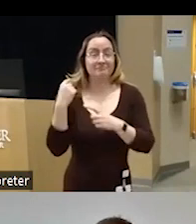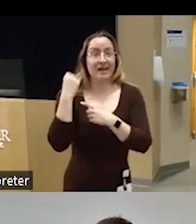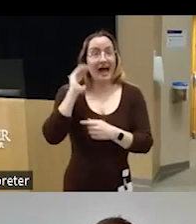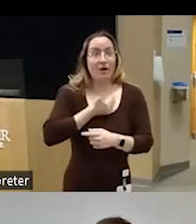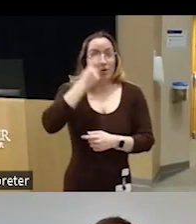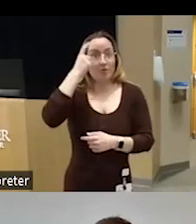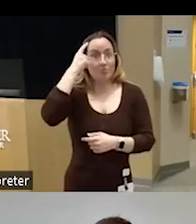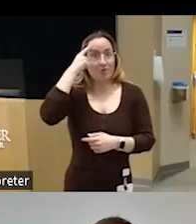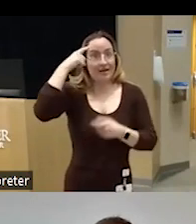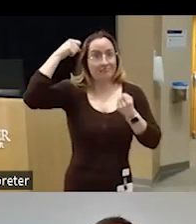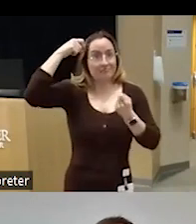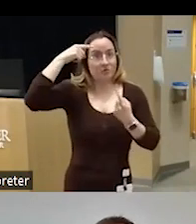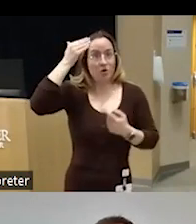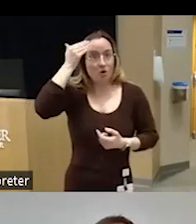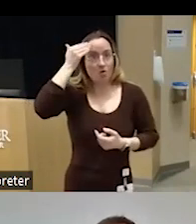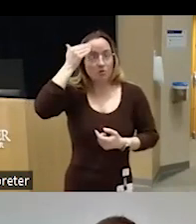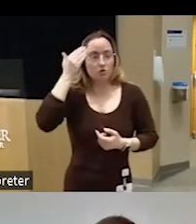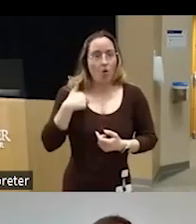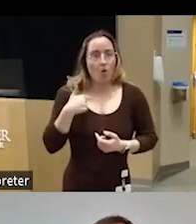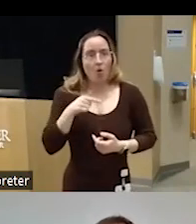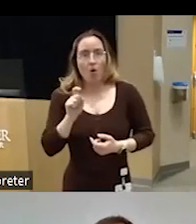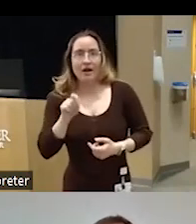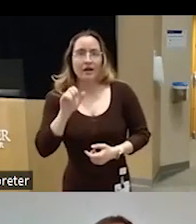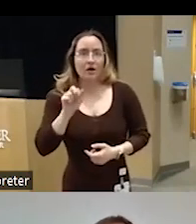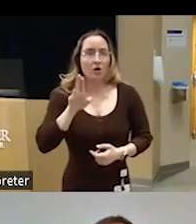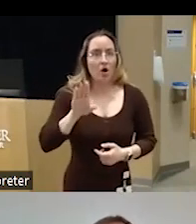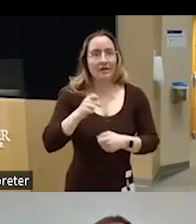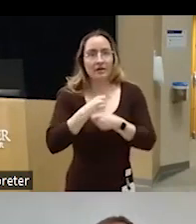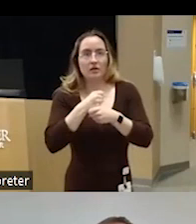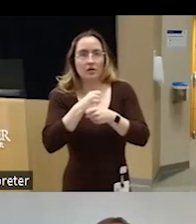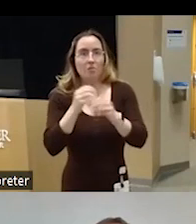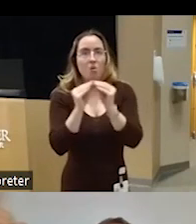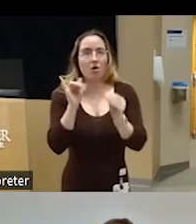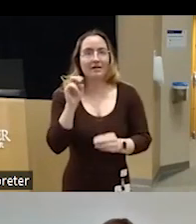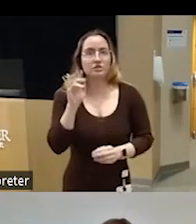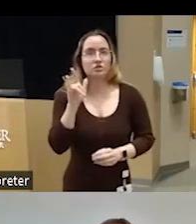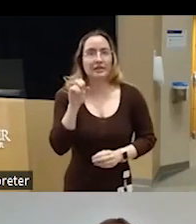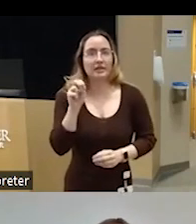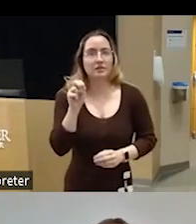a carbohydrate I need to crank out preemptively insulin. So insulin response goes up, even though